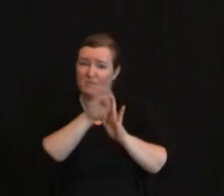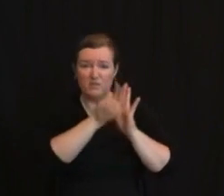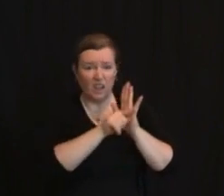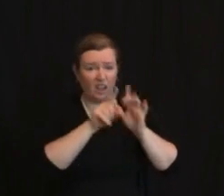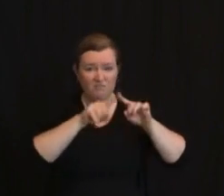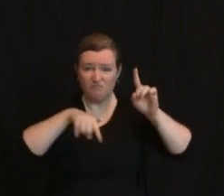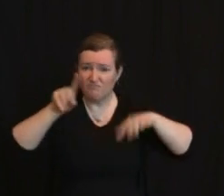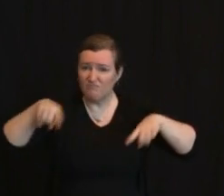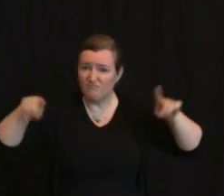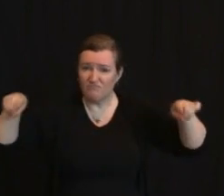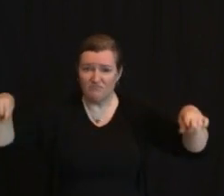YOU HAVE SEEN IN THE PRESENTATION.